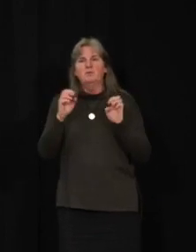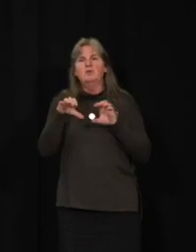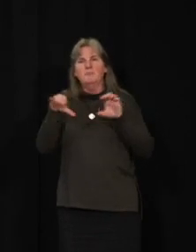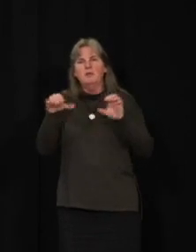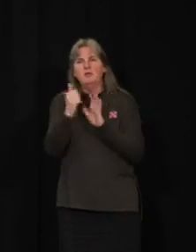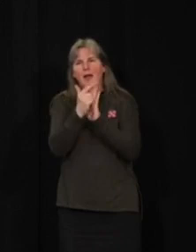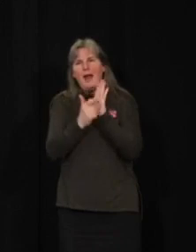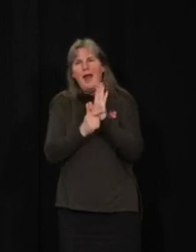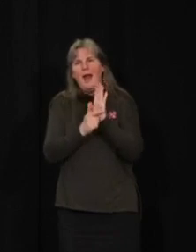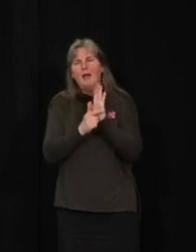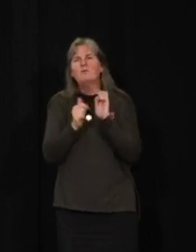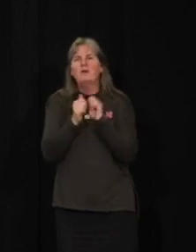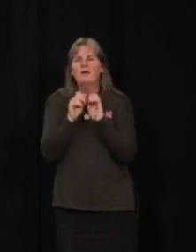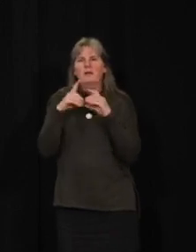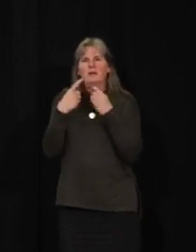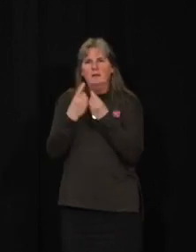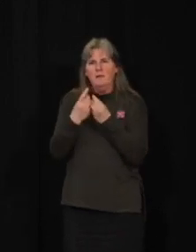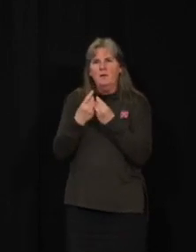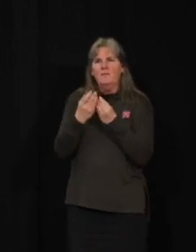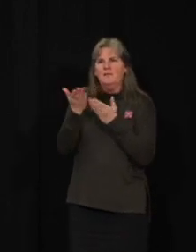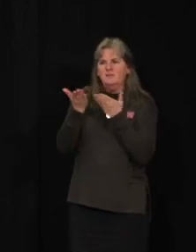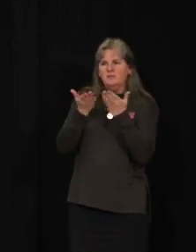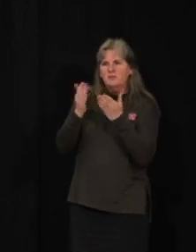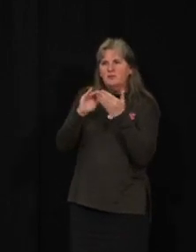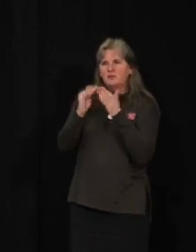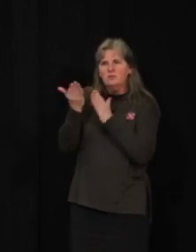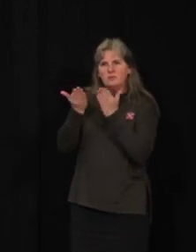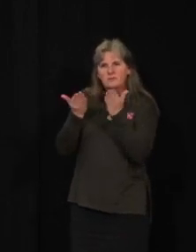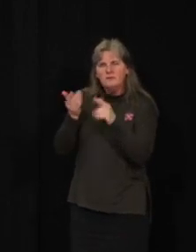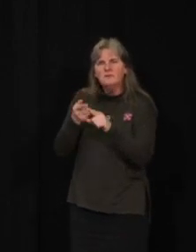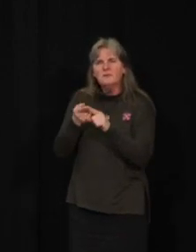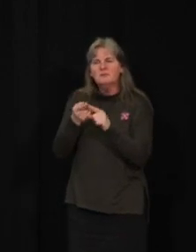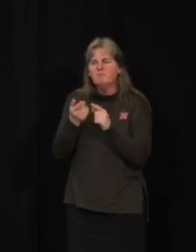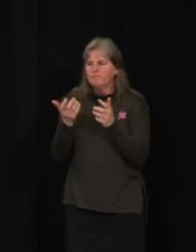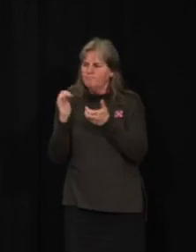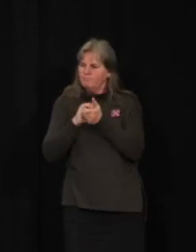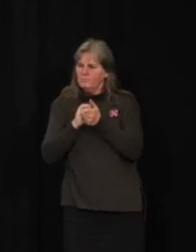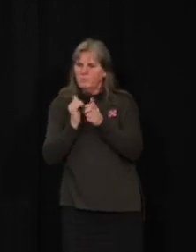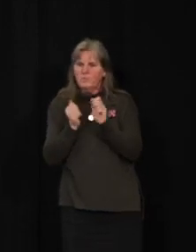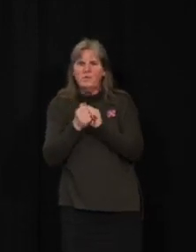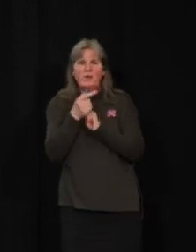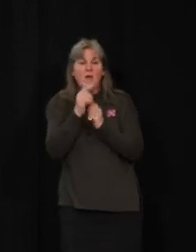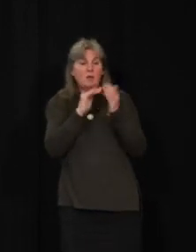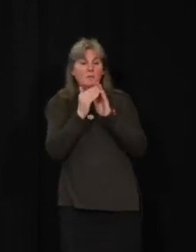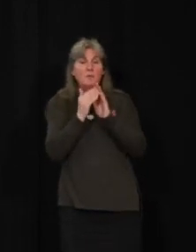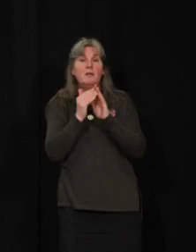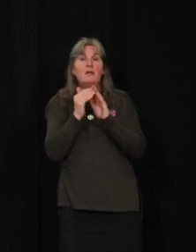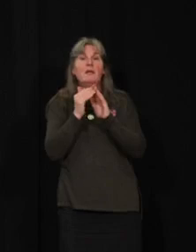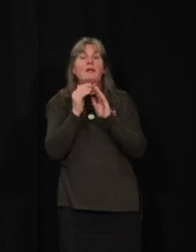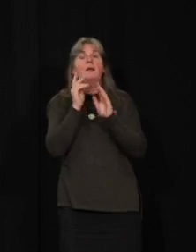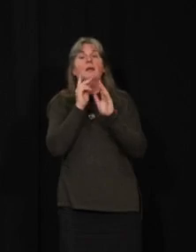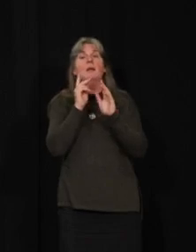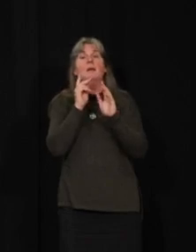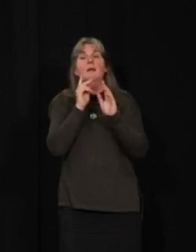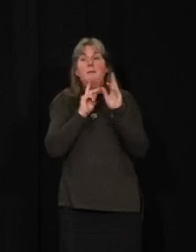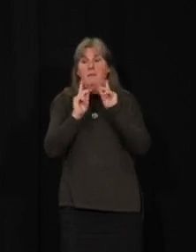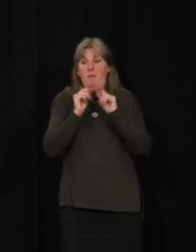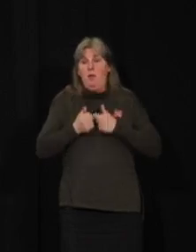each community folks that have the provisions of the current